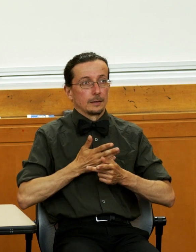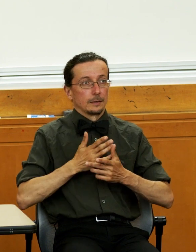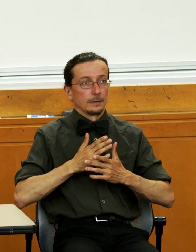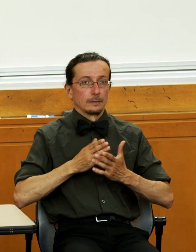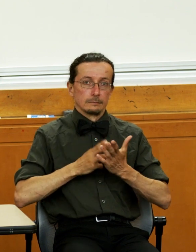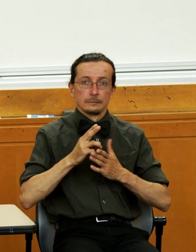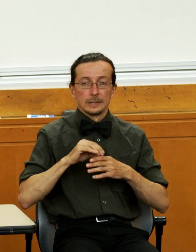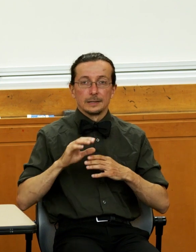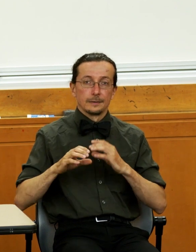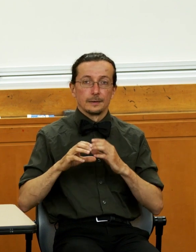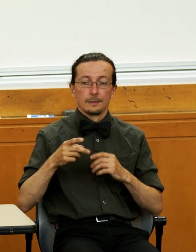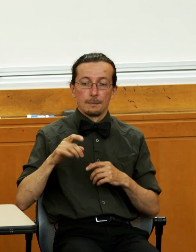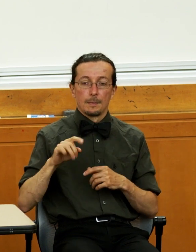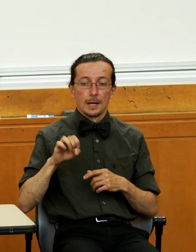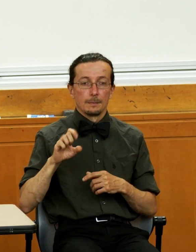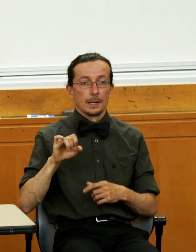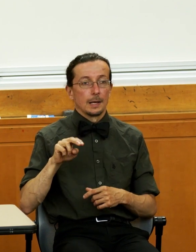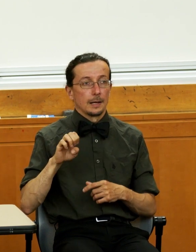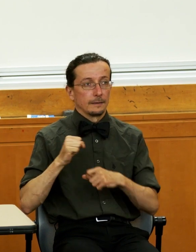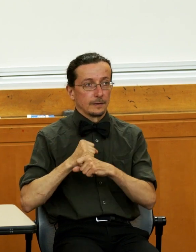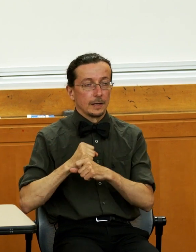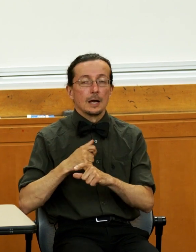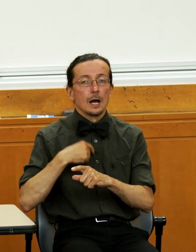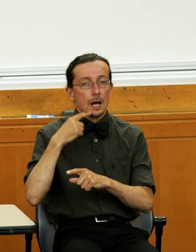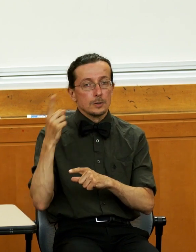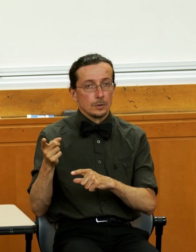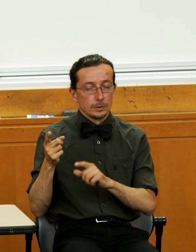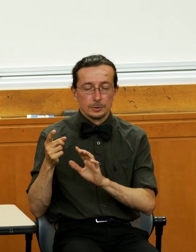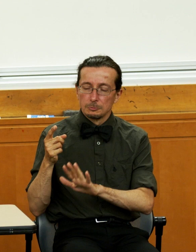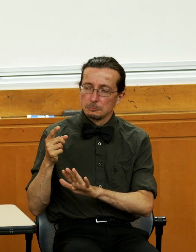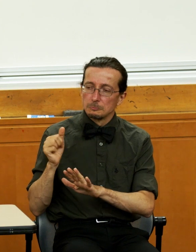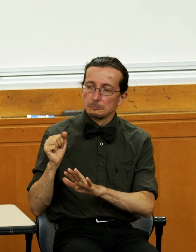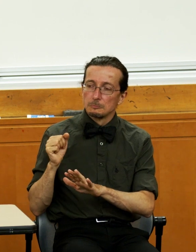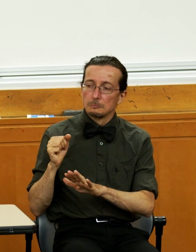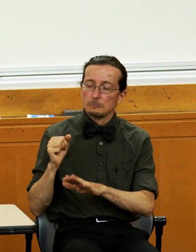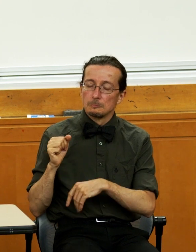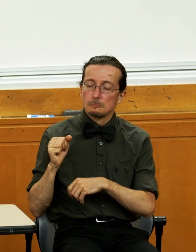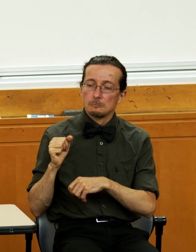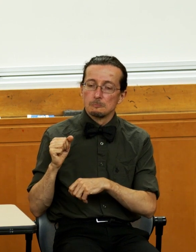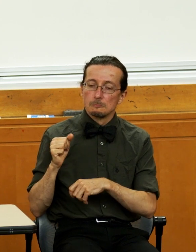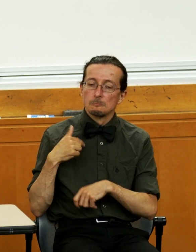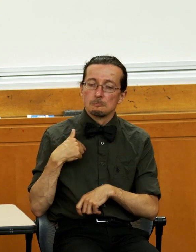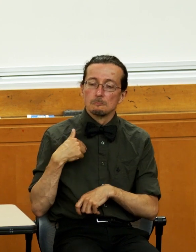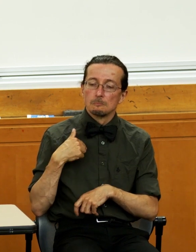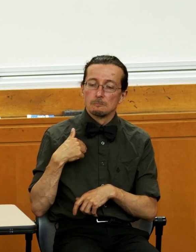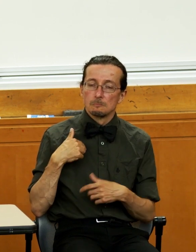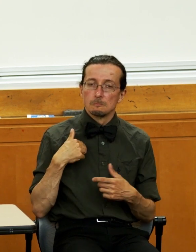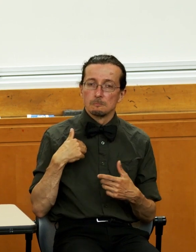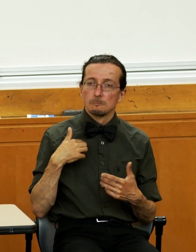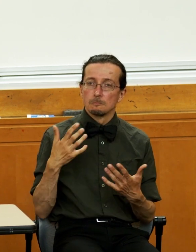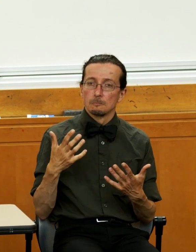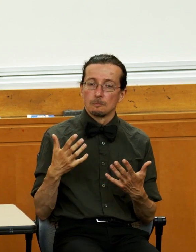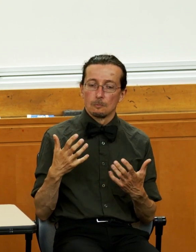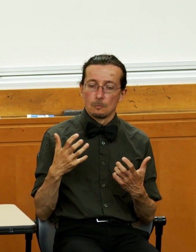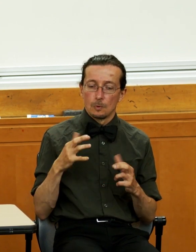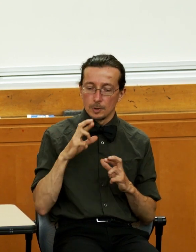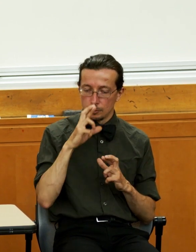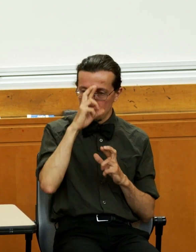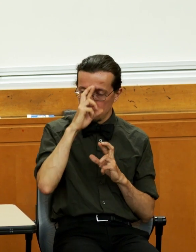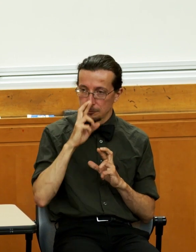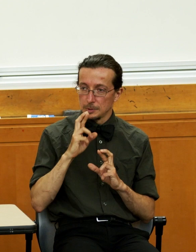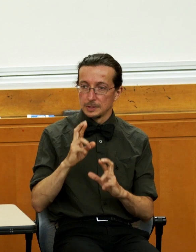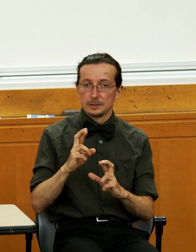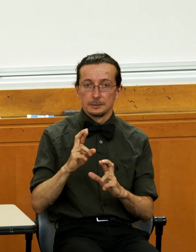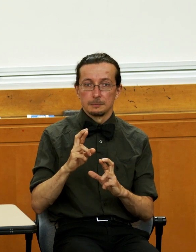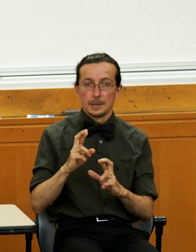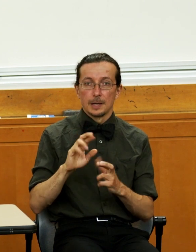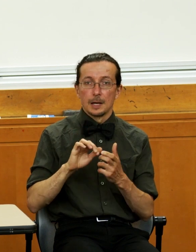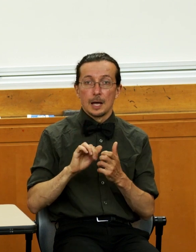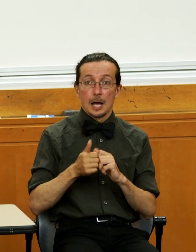I said to her, “I want to be respectful about how I bring my students into our space.” The same way